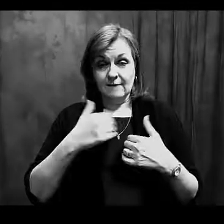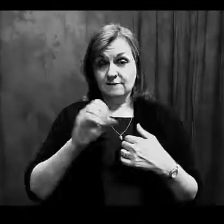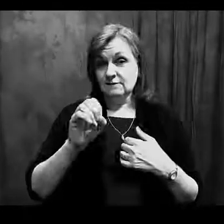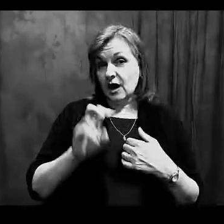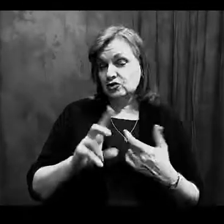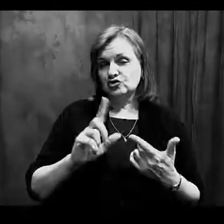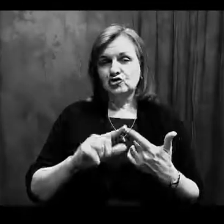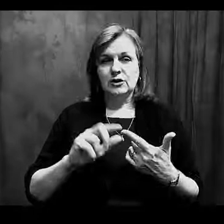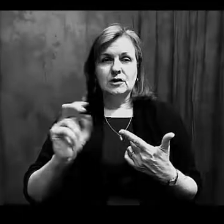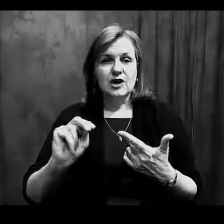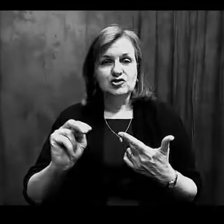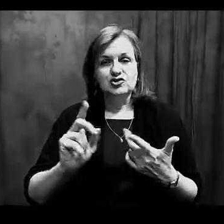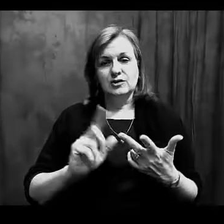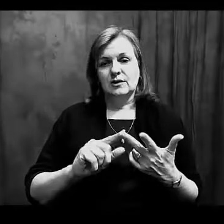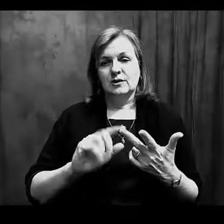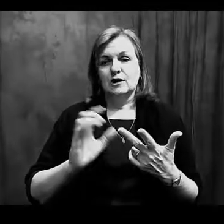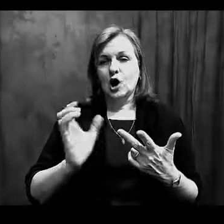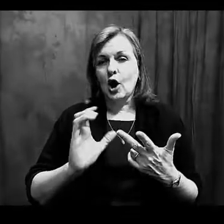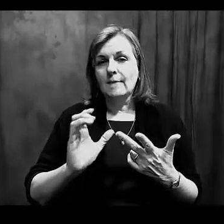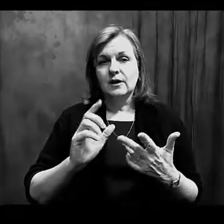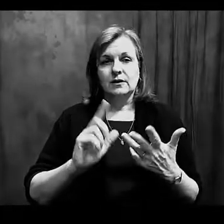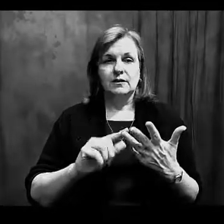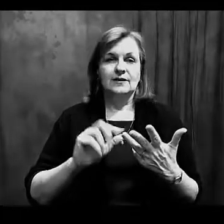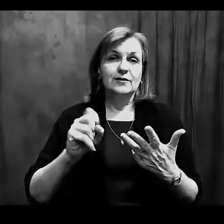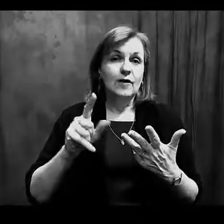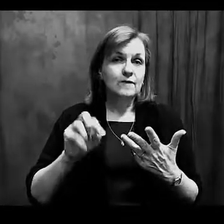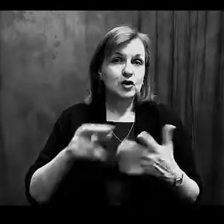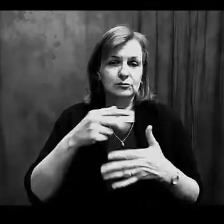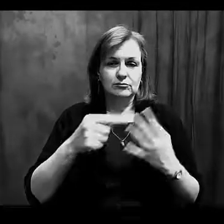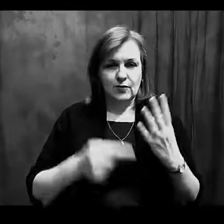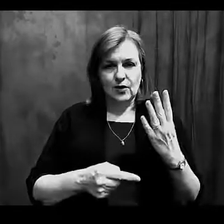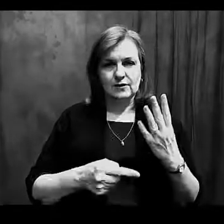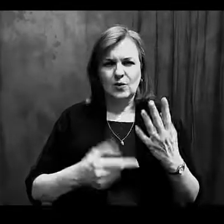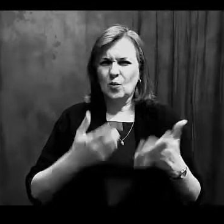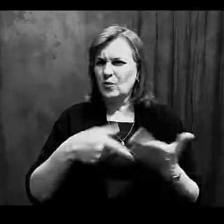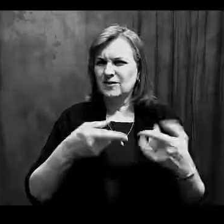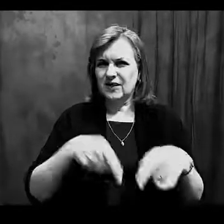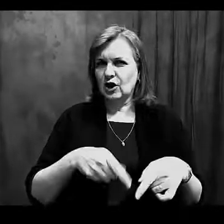compositions nitrogen compositions carbon compositions and so on